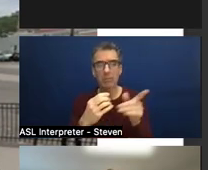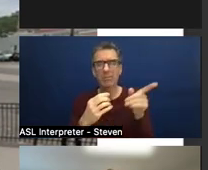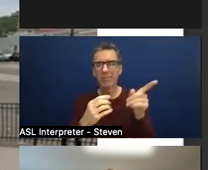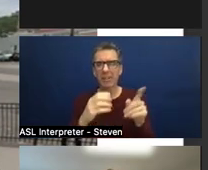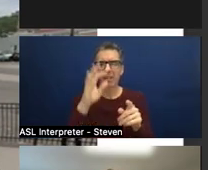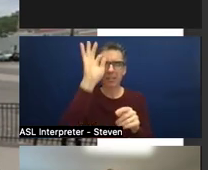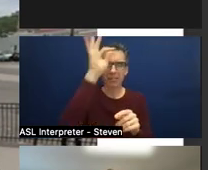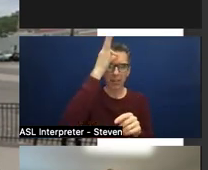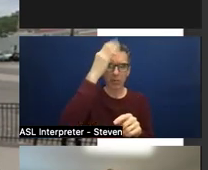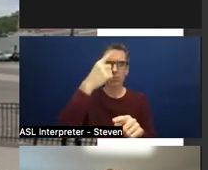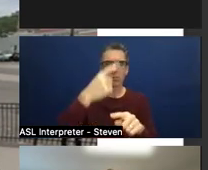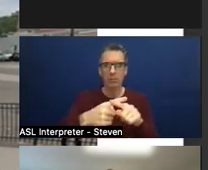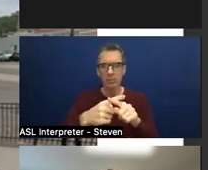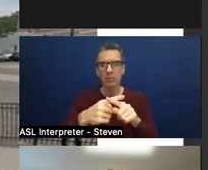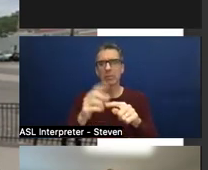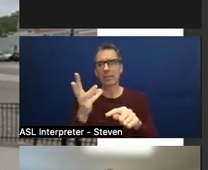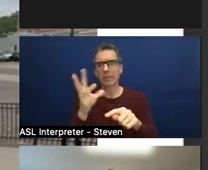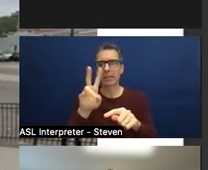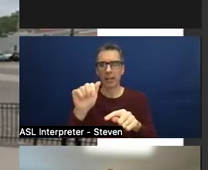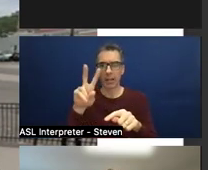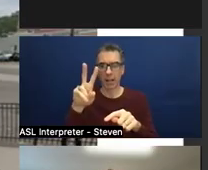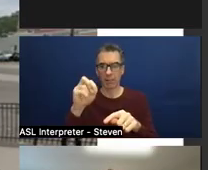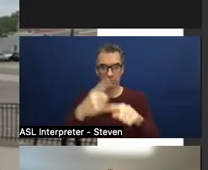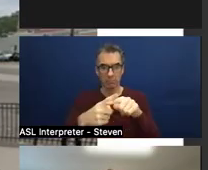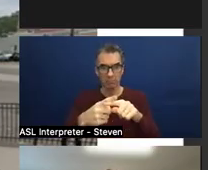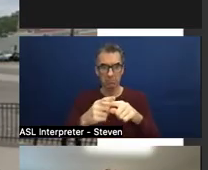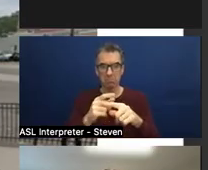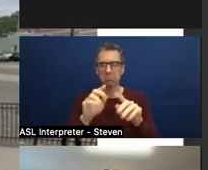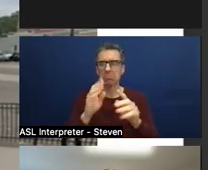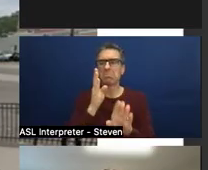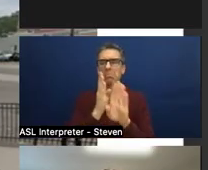So this is primarily just a sign on a post